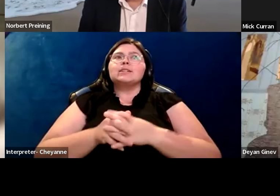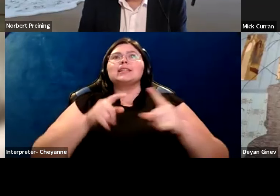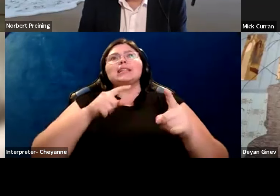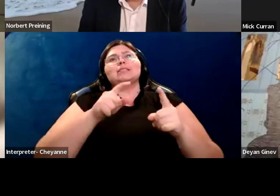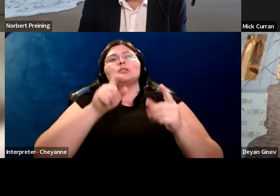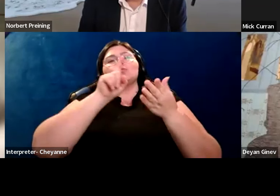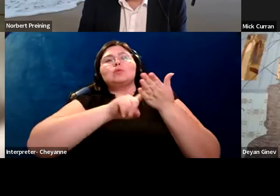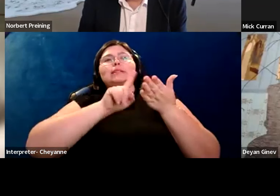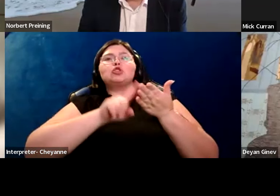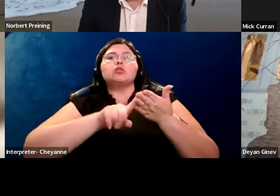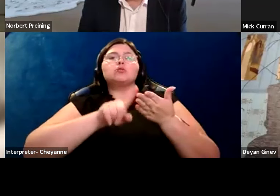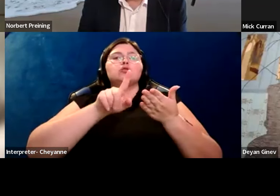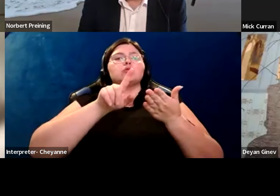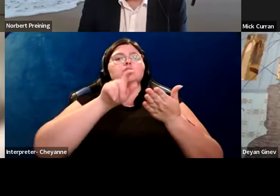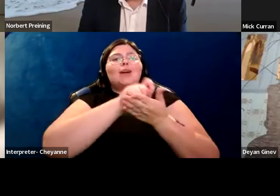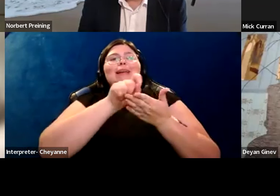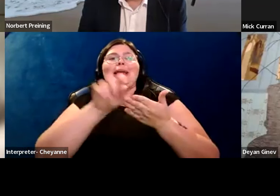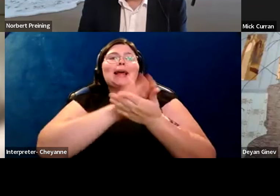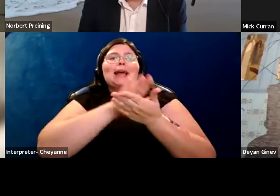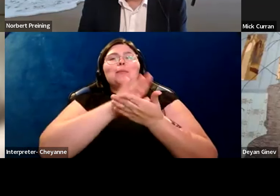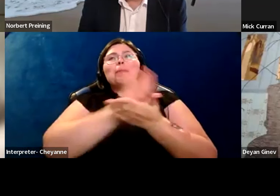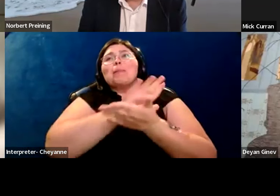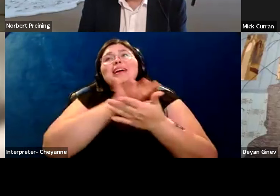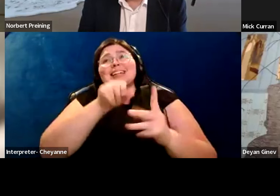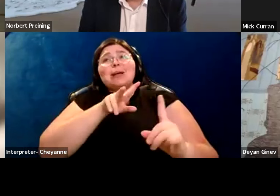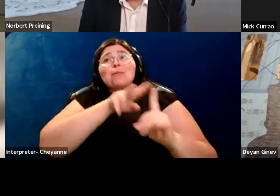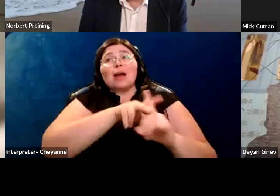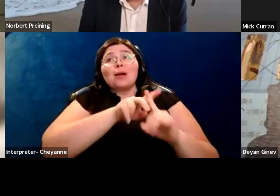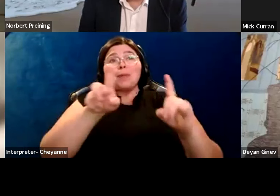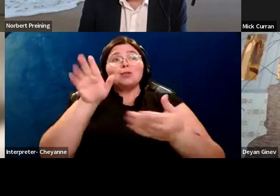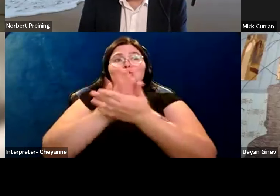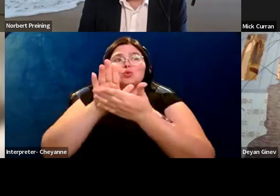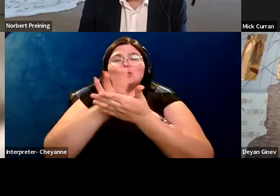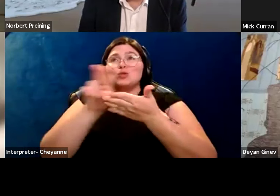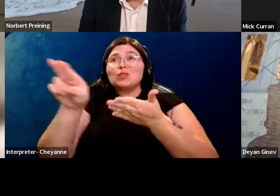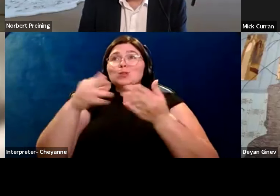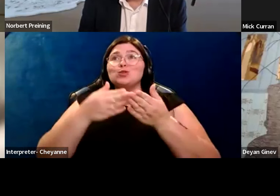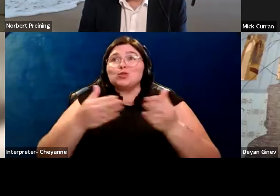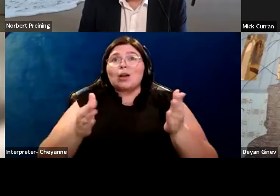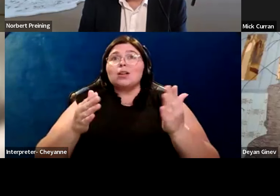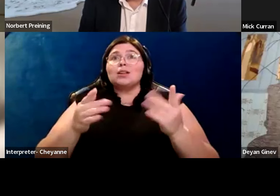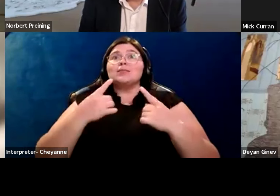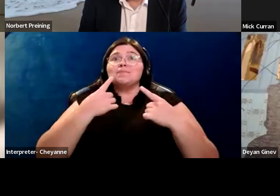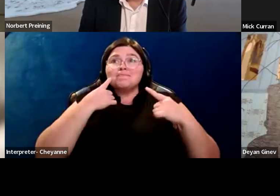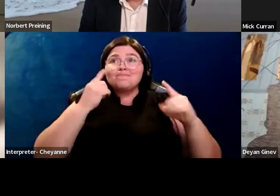as such. But, I mean, it can apply here, too, but also in schools and universities, being able to efficiently write